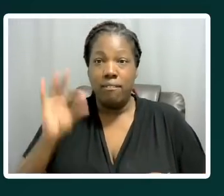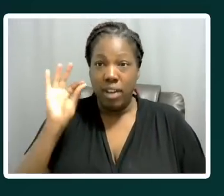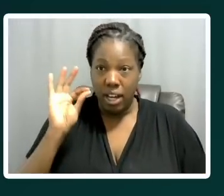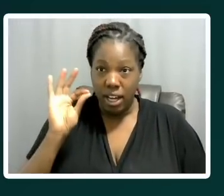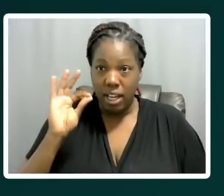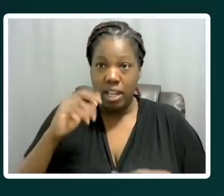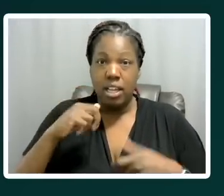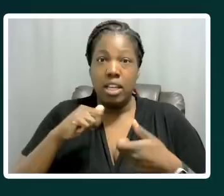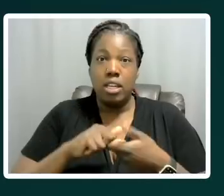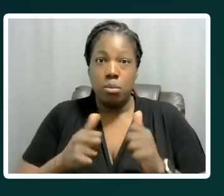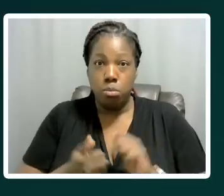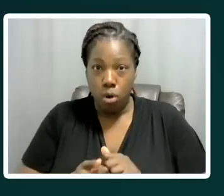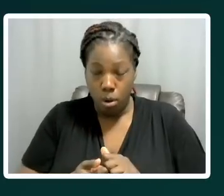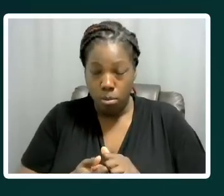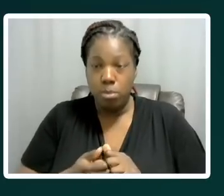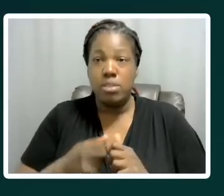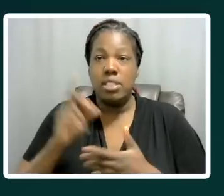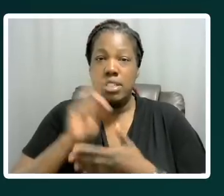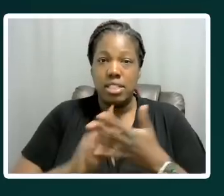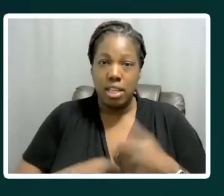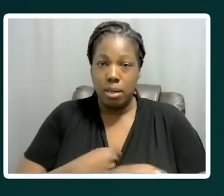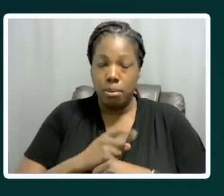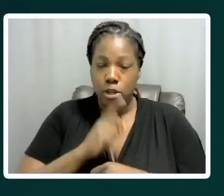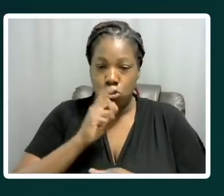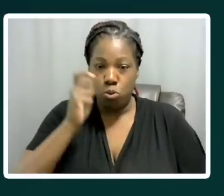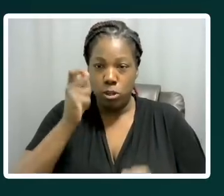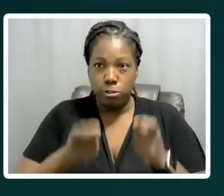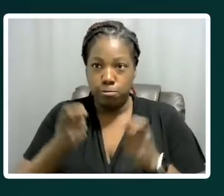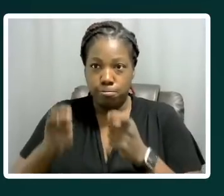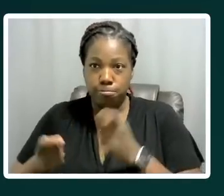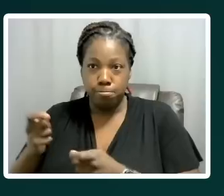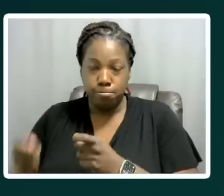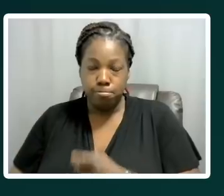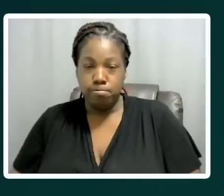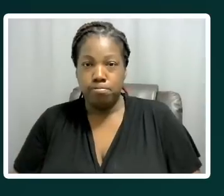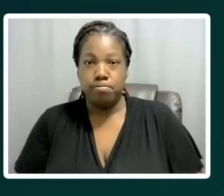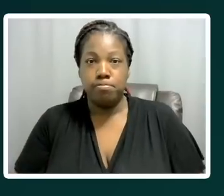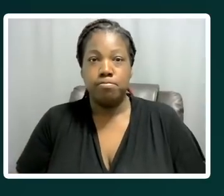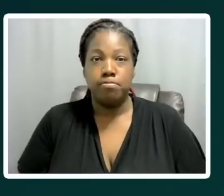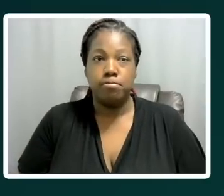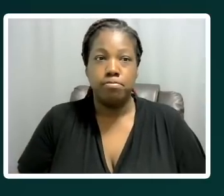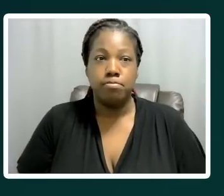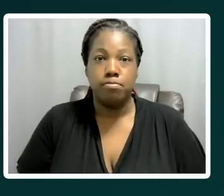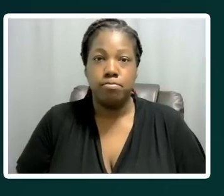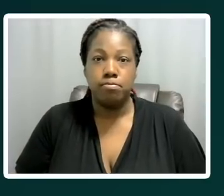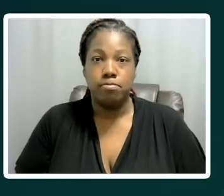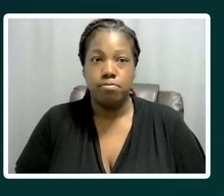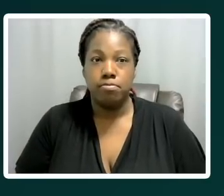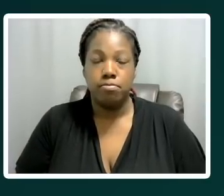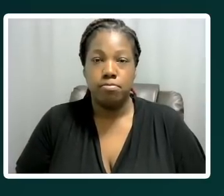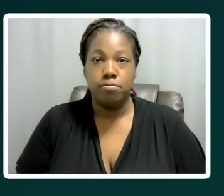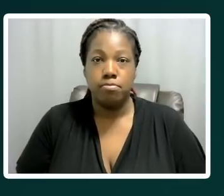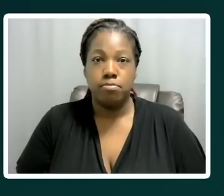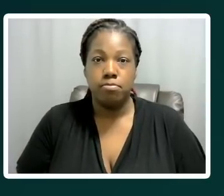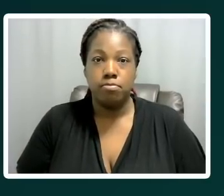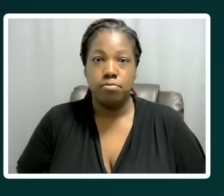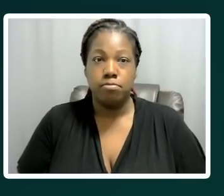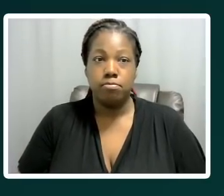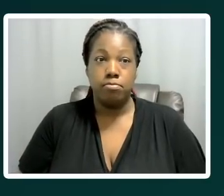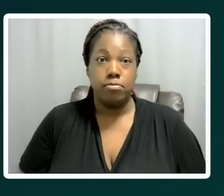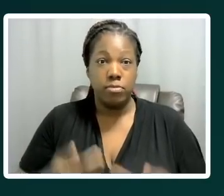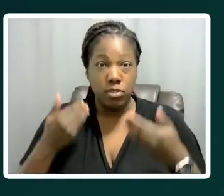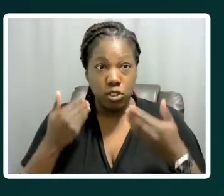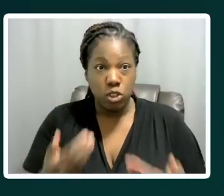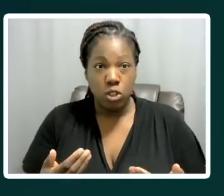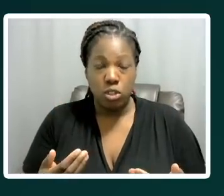design and make those tweaks as we go along. So let's get into a little bit of that first stage